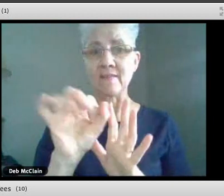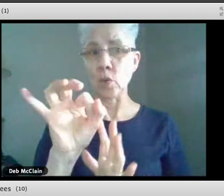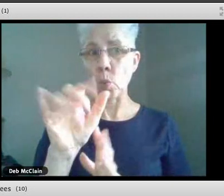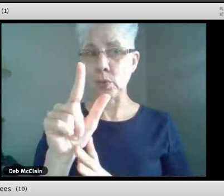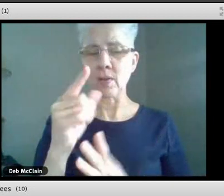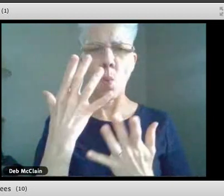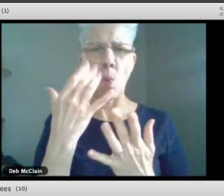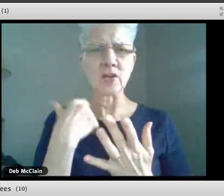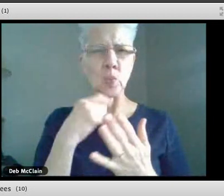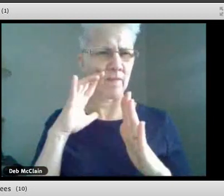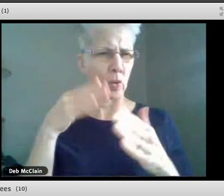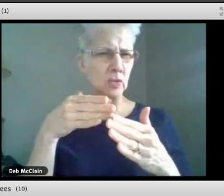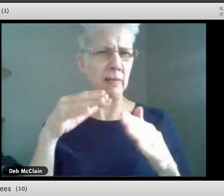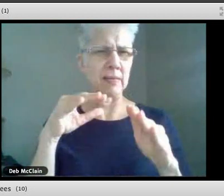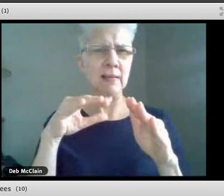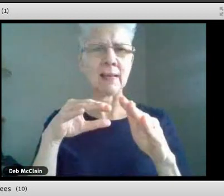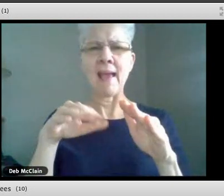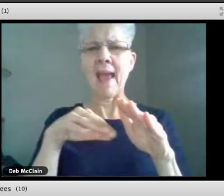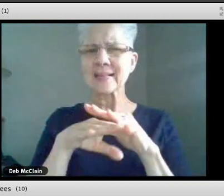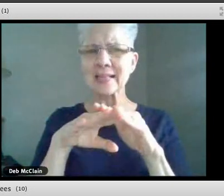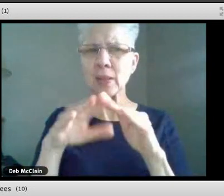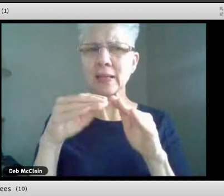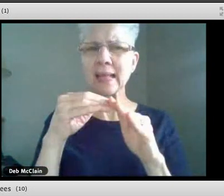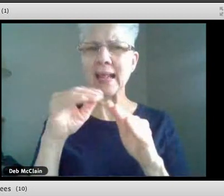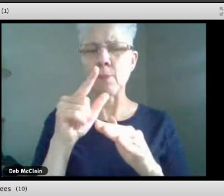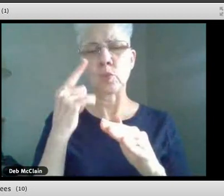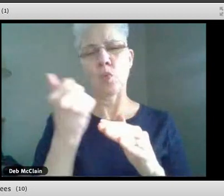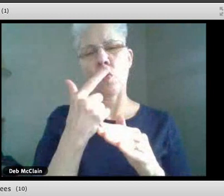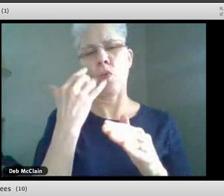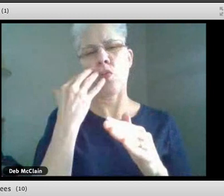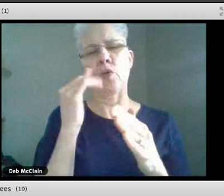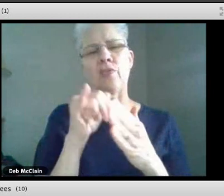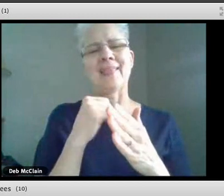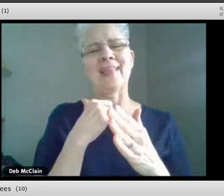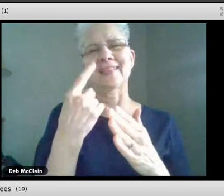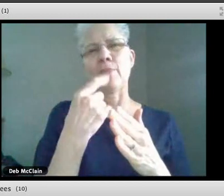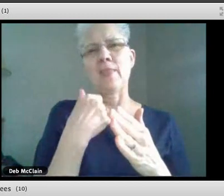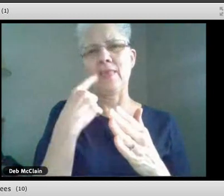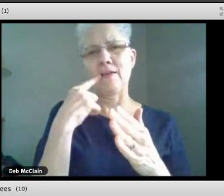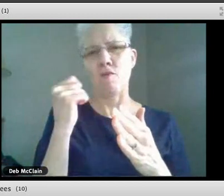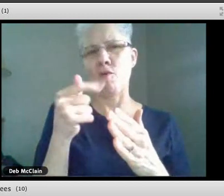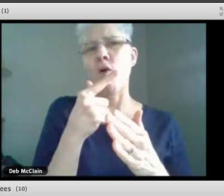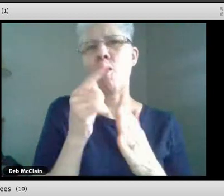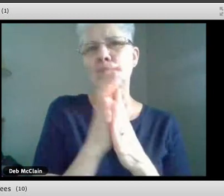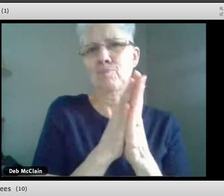Why should we focus on accessibility in libraries, and we all know this because this is something I think everybody is passionate about,